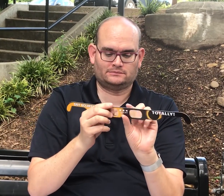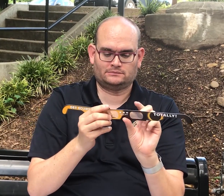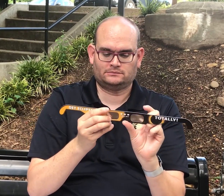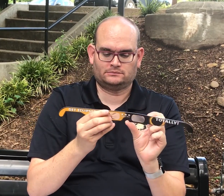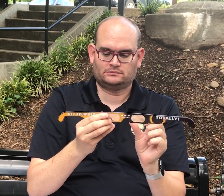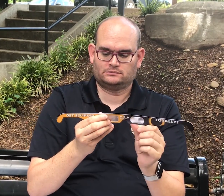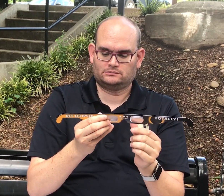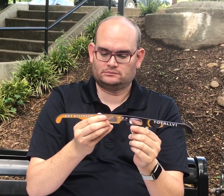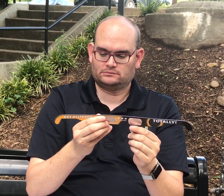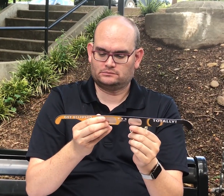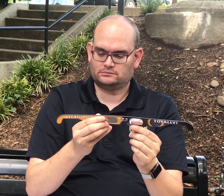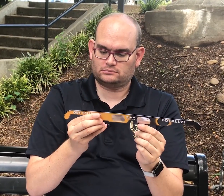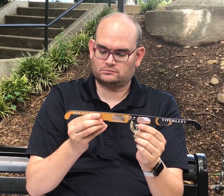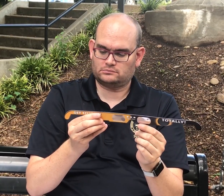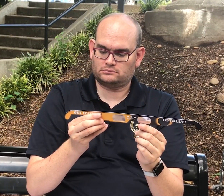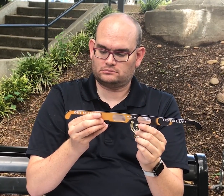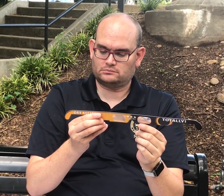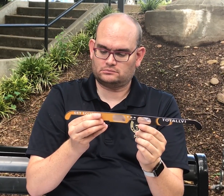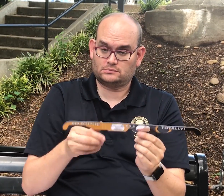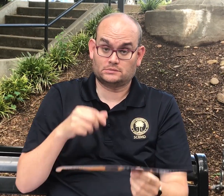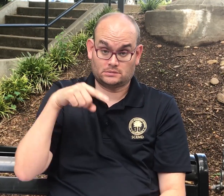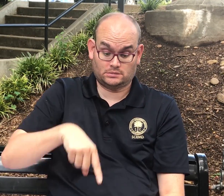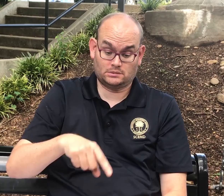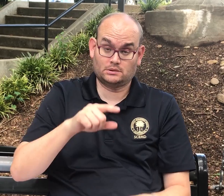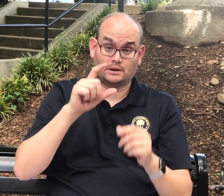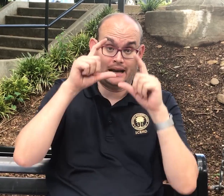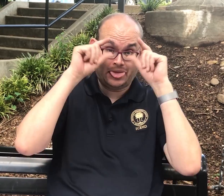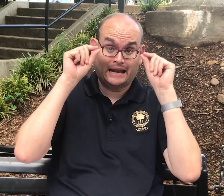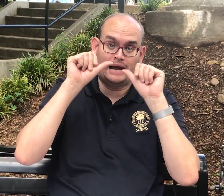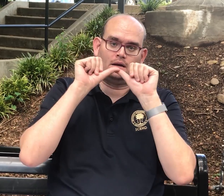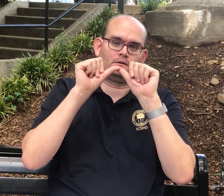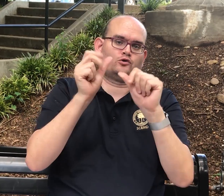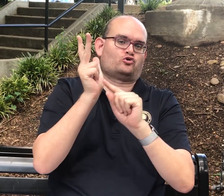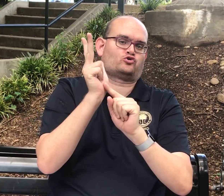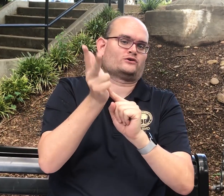ECLIPSE GLASSES ARE EQUIPPED TO WITHSTAND 3 MINUTES OF CONTINUOUS USE